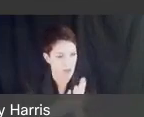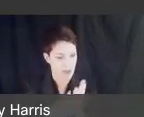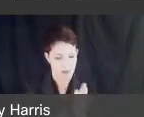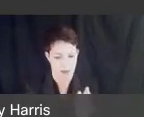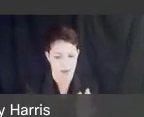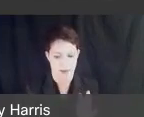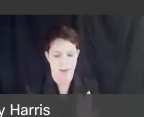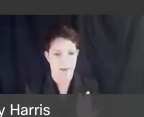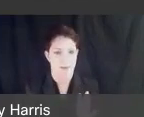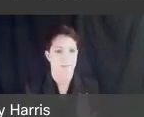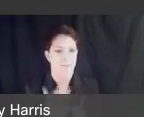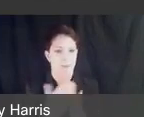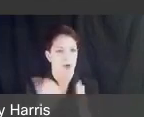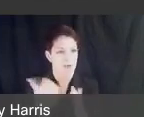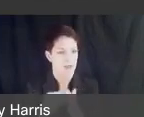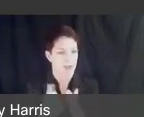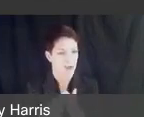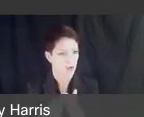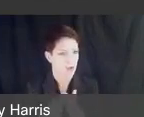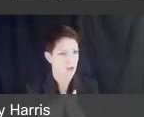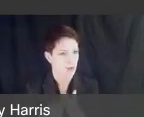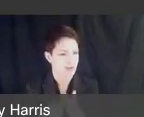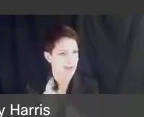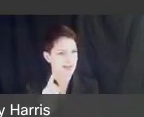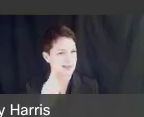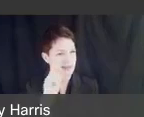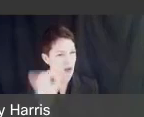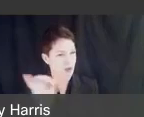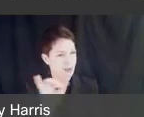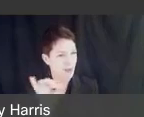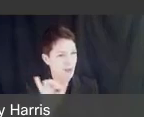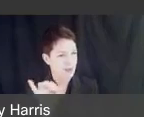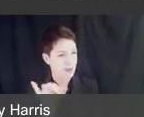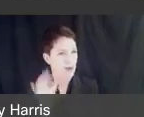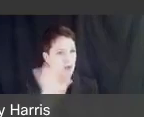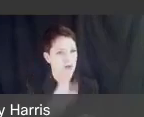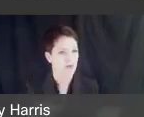it sounded like they were looking to for a site similar to the FEMA site in